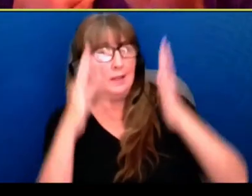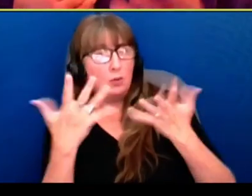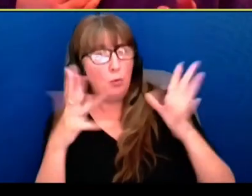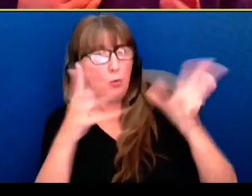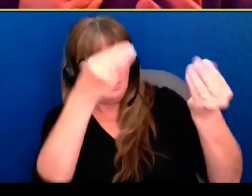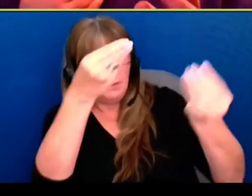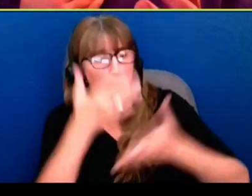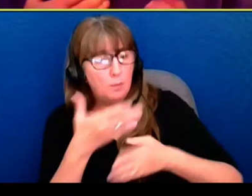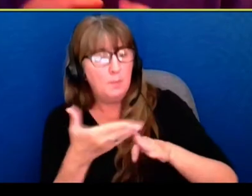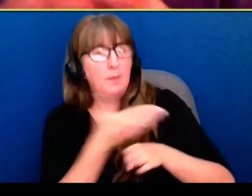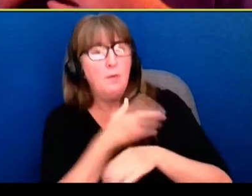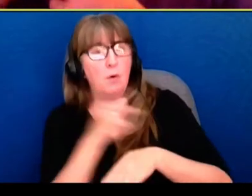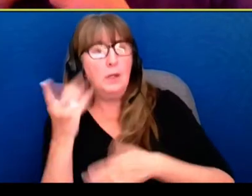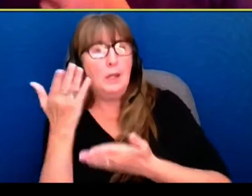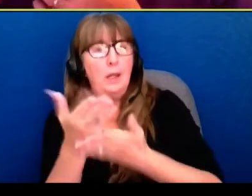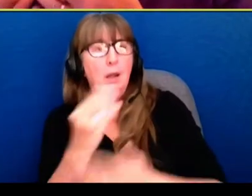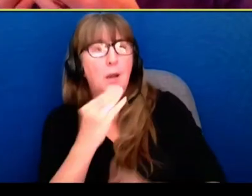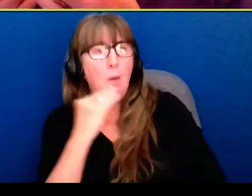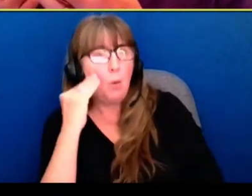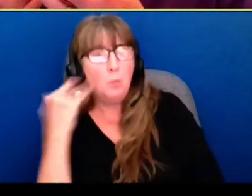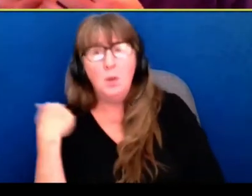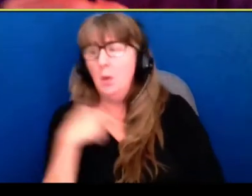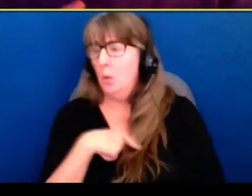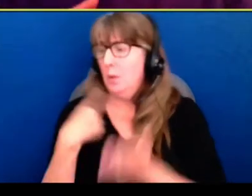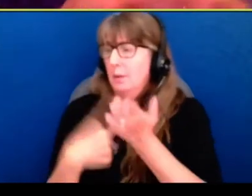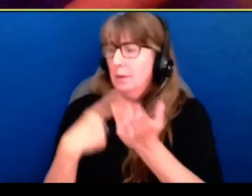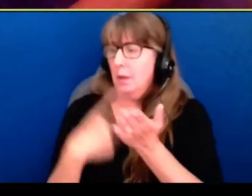me before Ian had gotten home. We discussed what we were going to do.